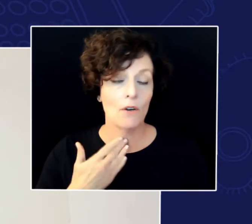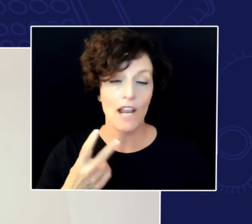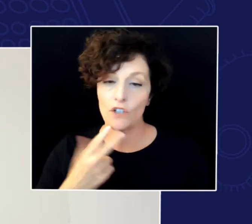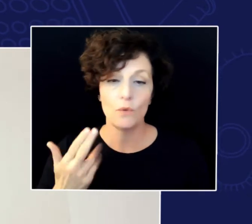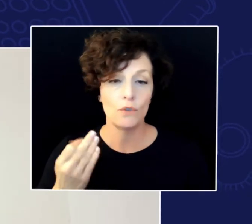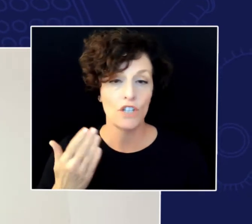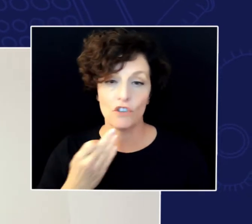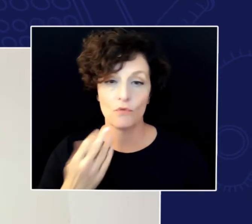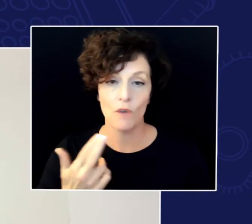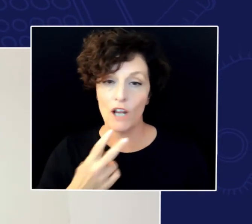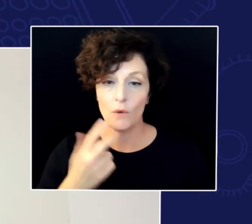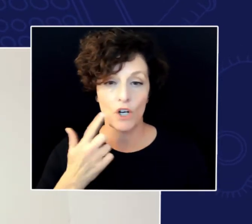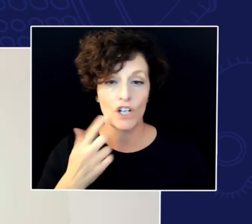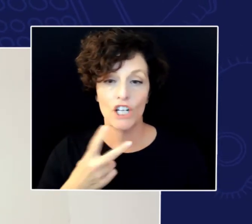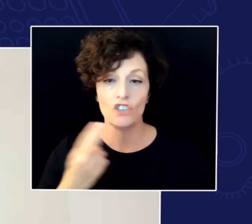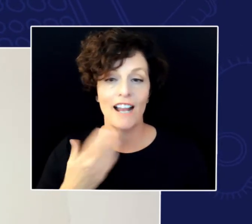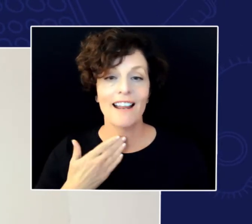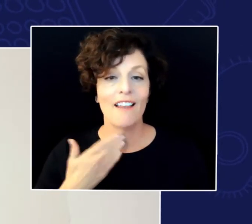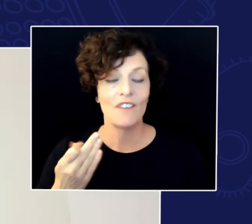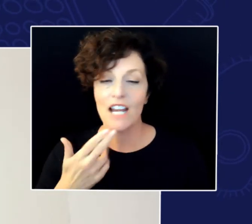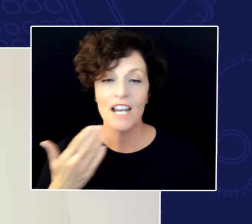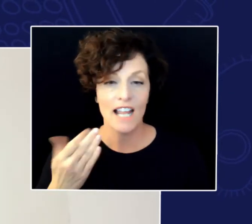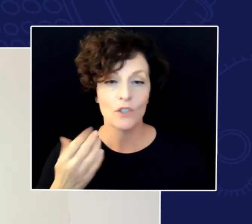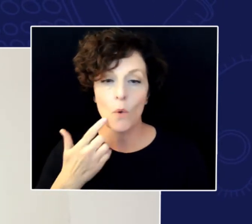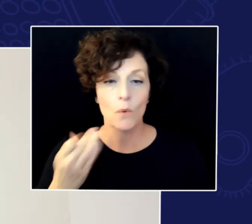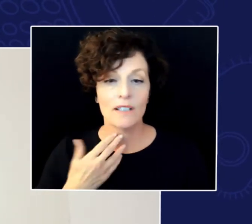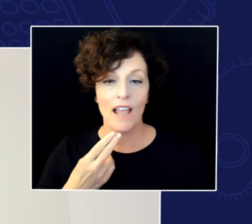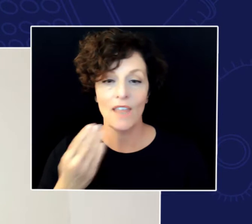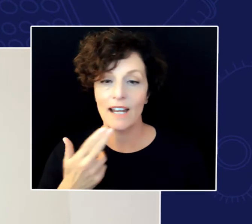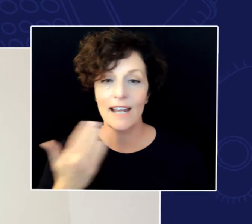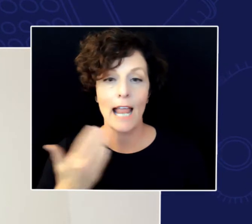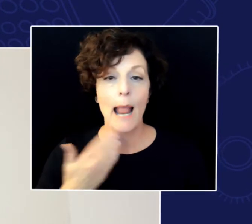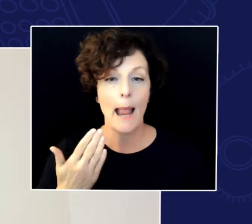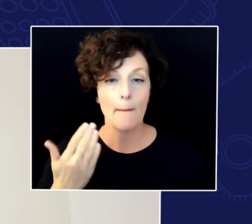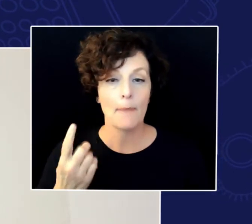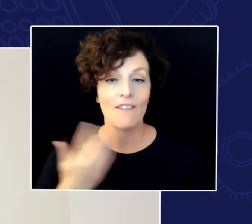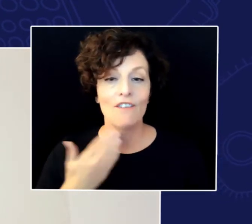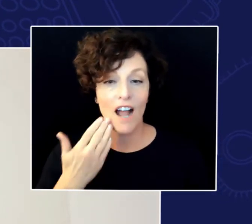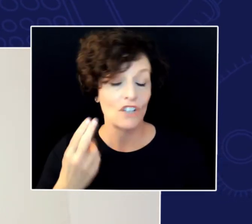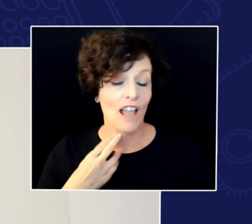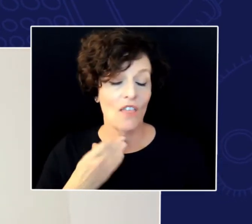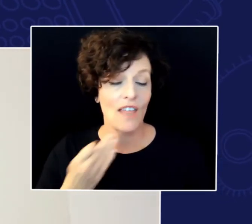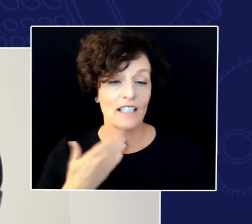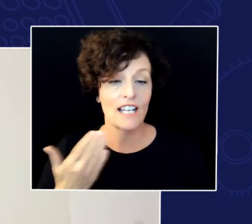And, “You just regularly check if it gets worse, and then get amplifiers and that’s it.”